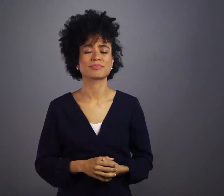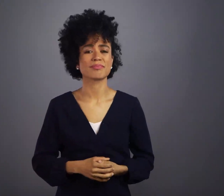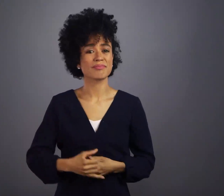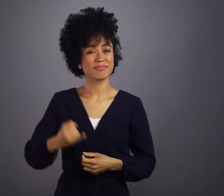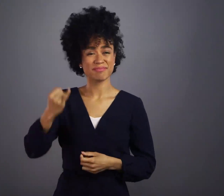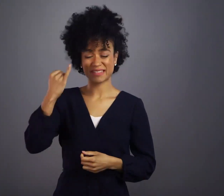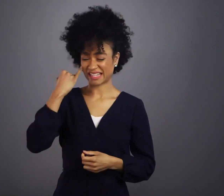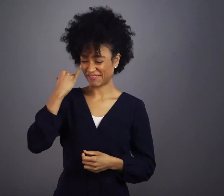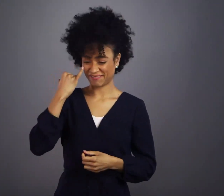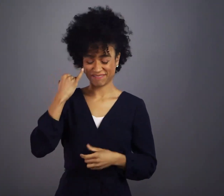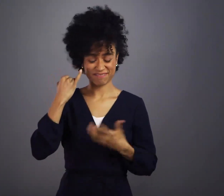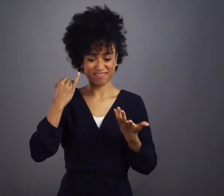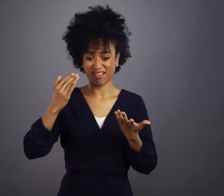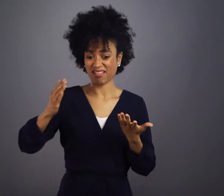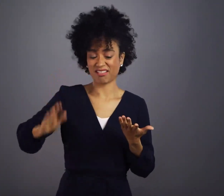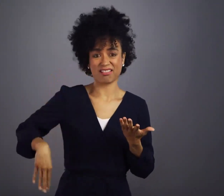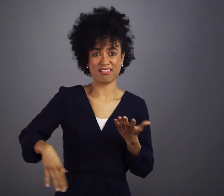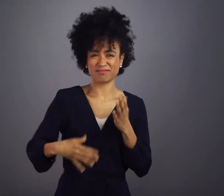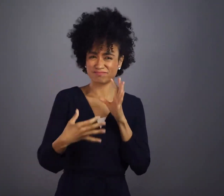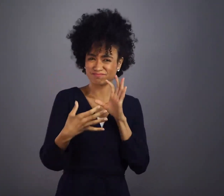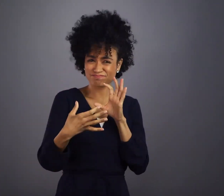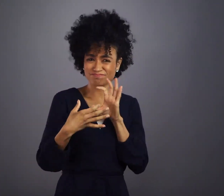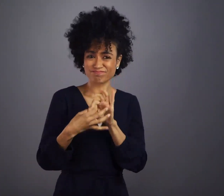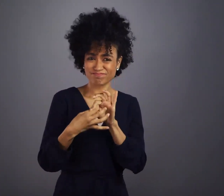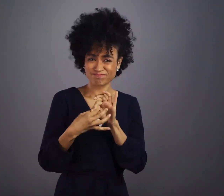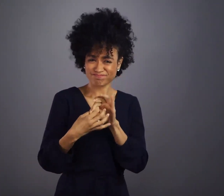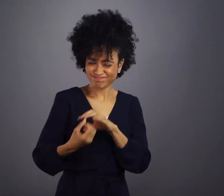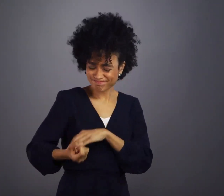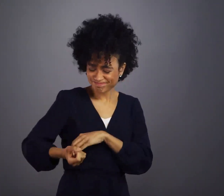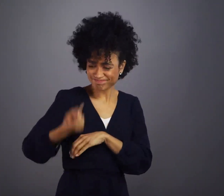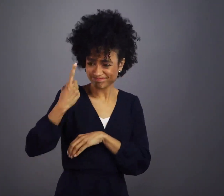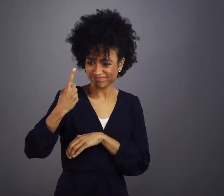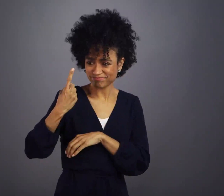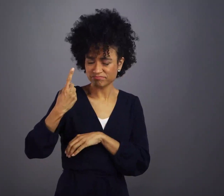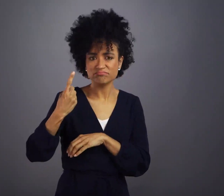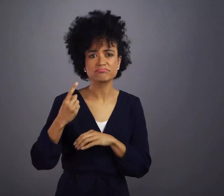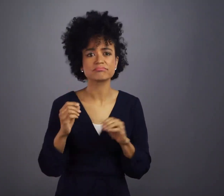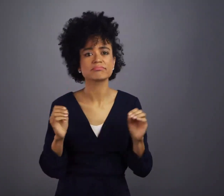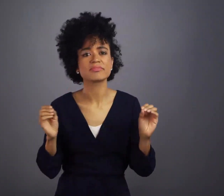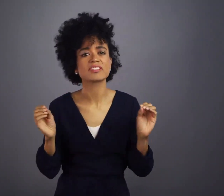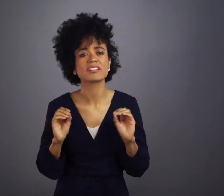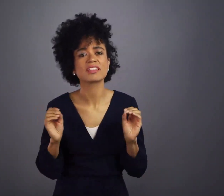Until such an understanding is reached, little or nothing can be accomplished.